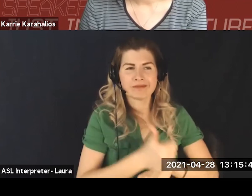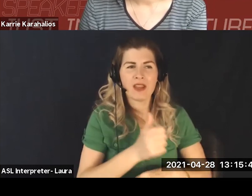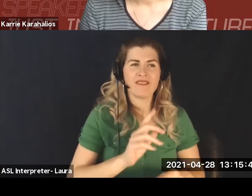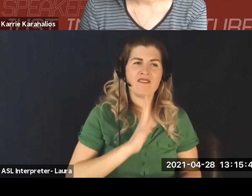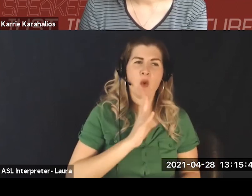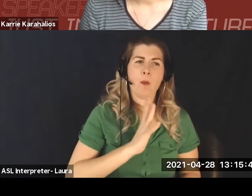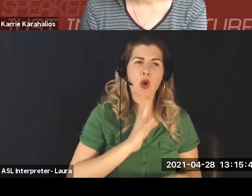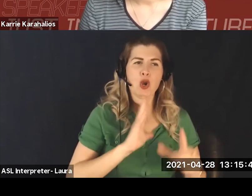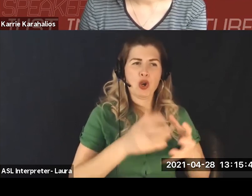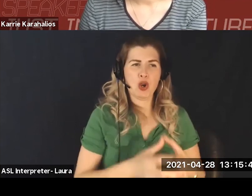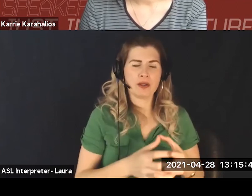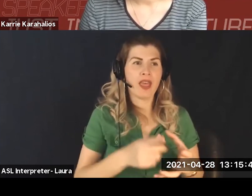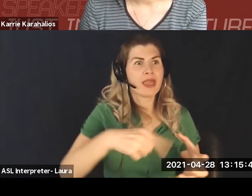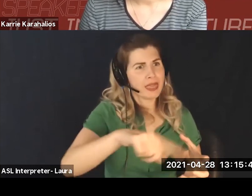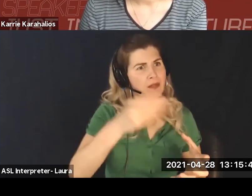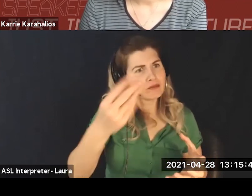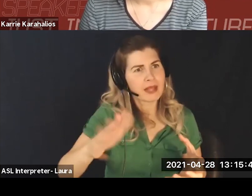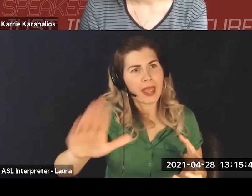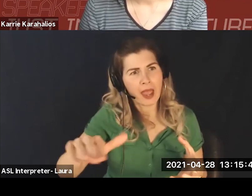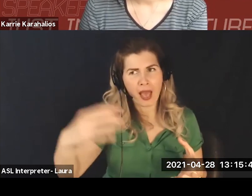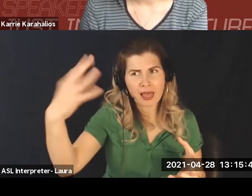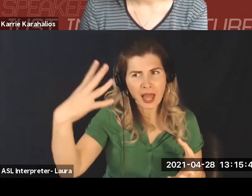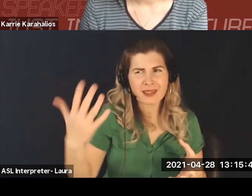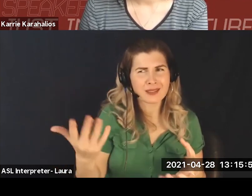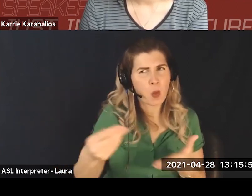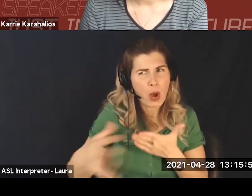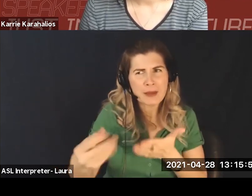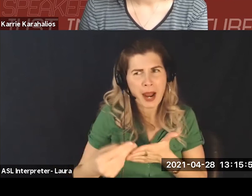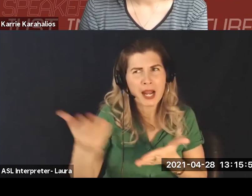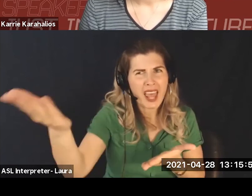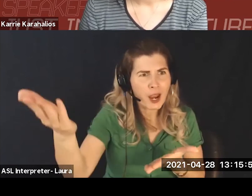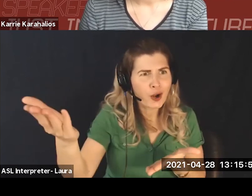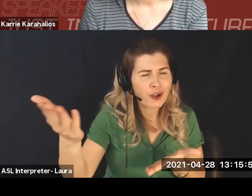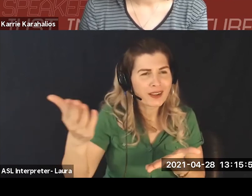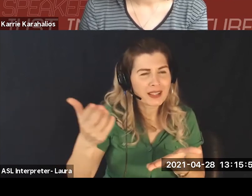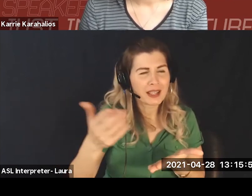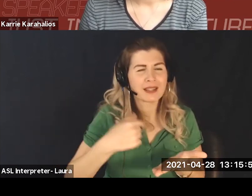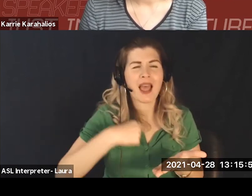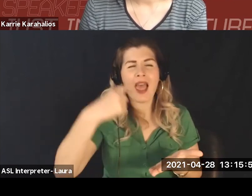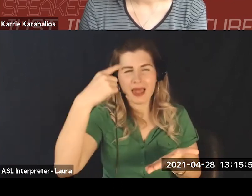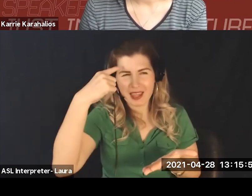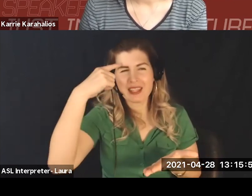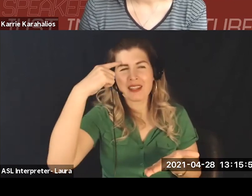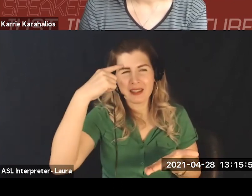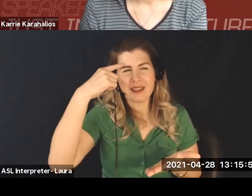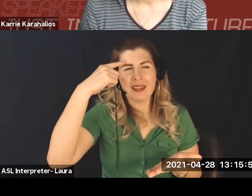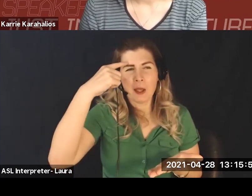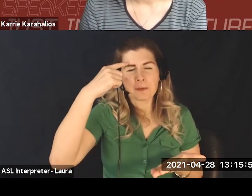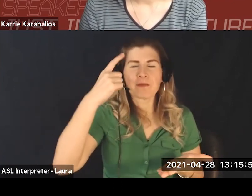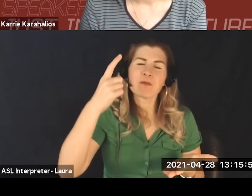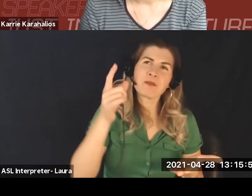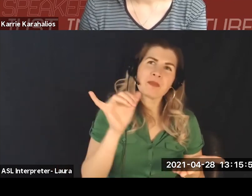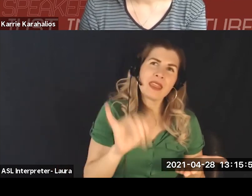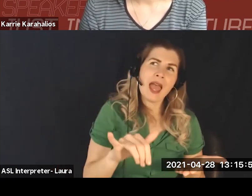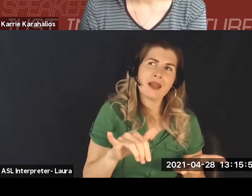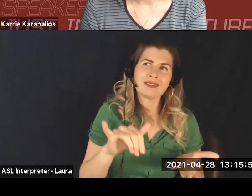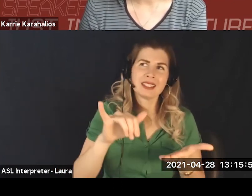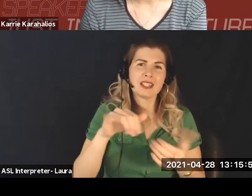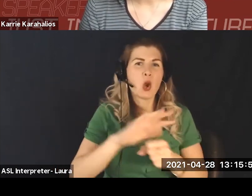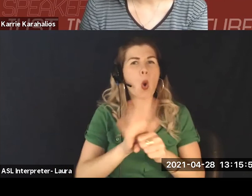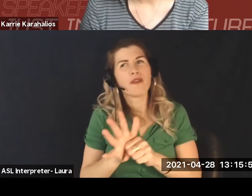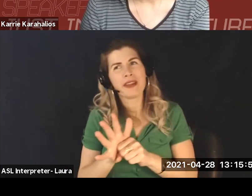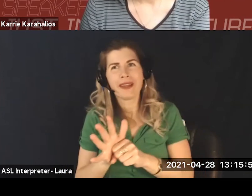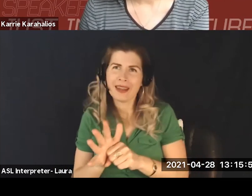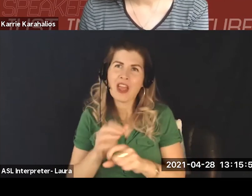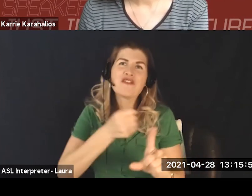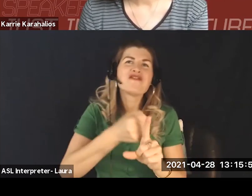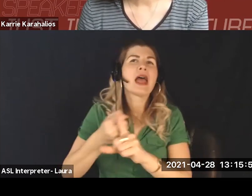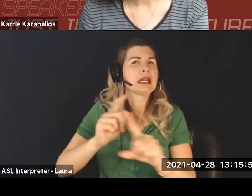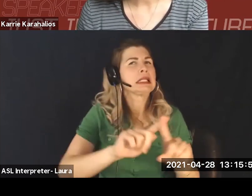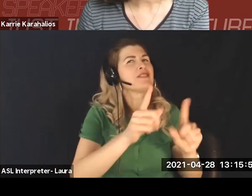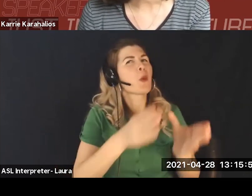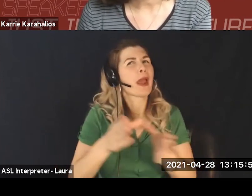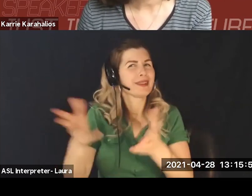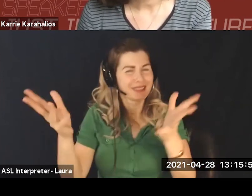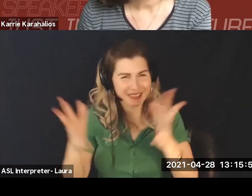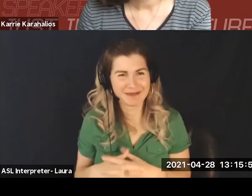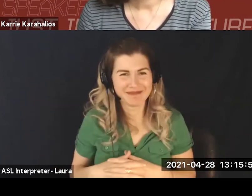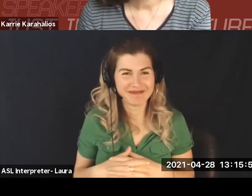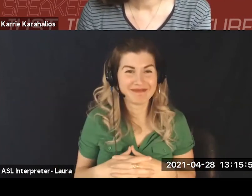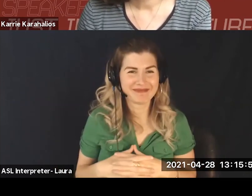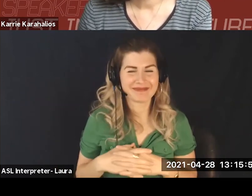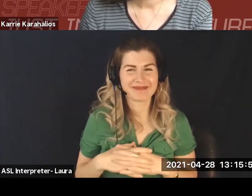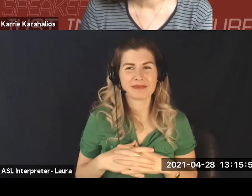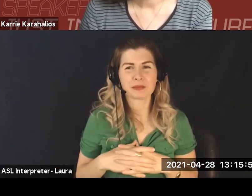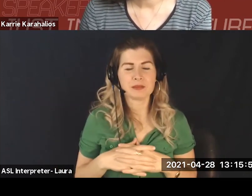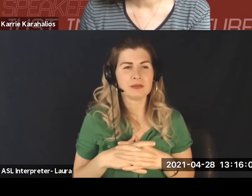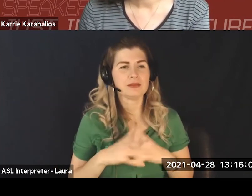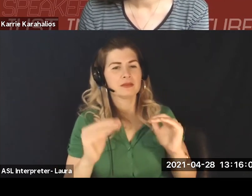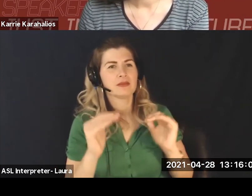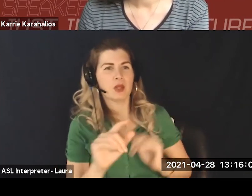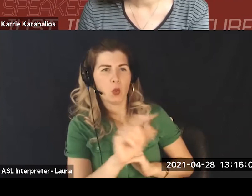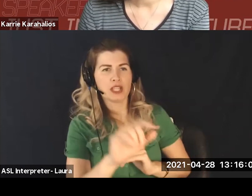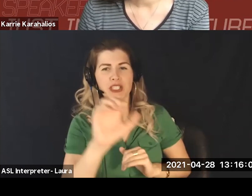with that community budget Alliance and they started publicizing that the street lights are a waste of money and should be cut so yeah like I think the crisis can the crisis can play in different ways.